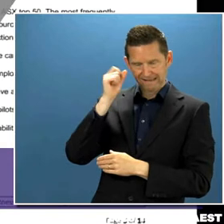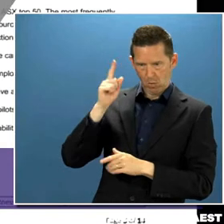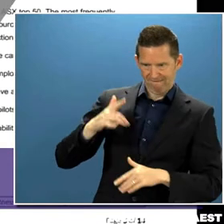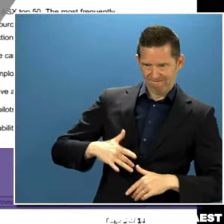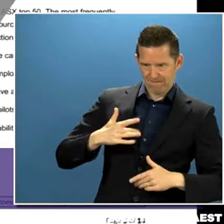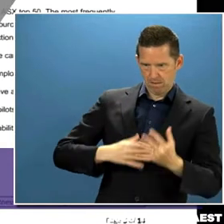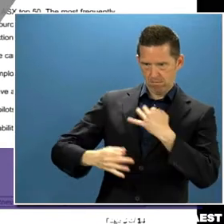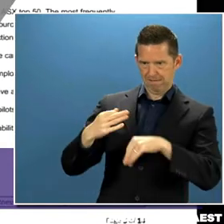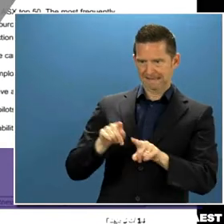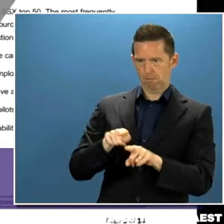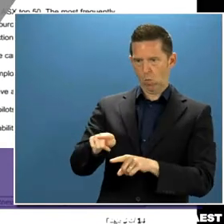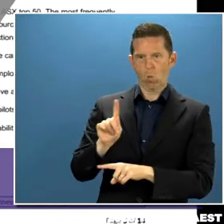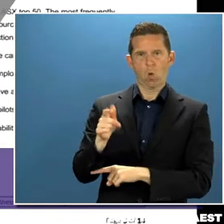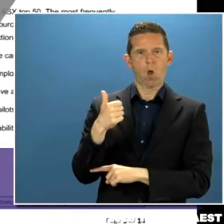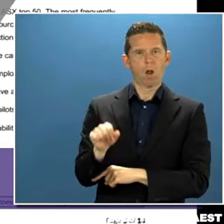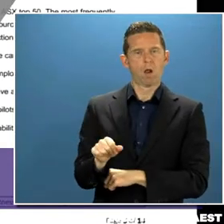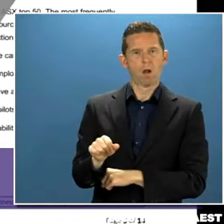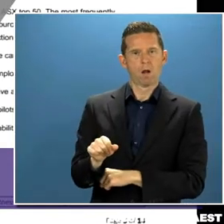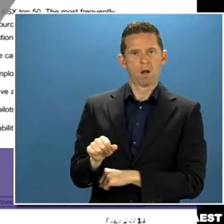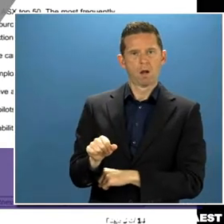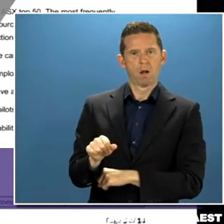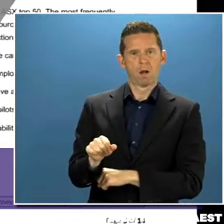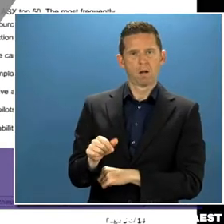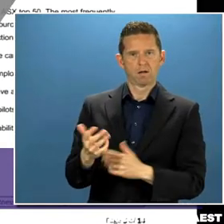is experiencing within that frame of reference?